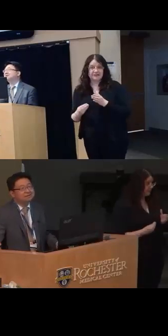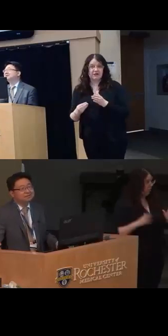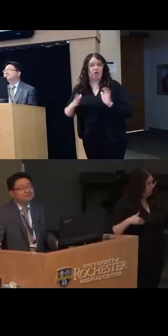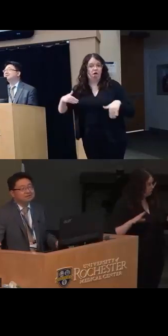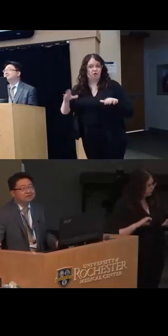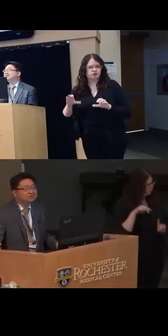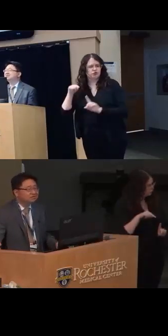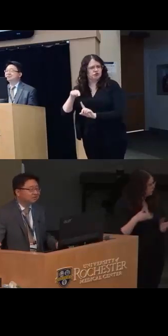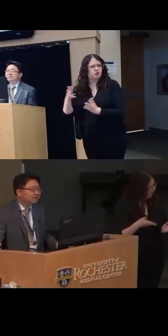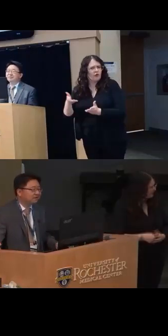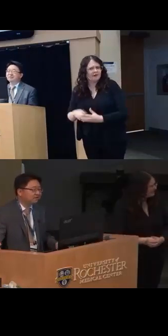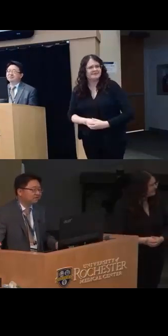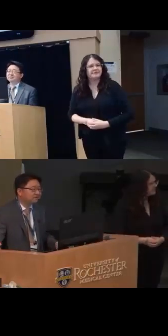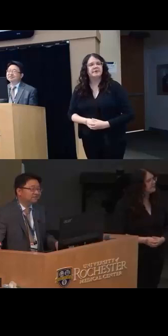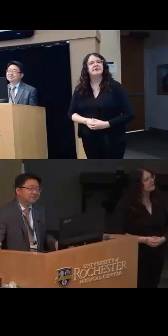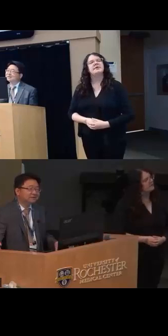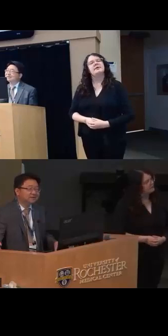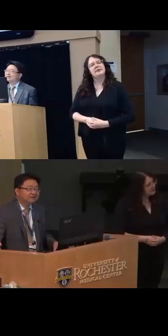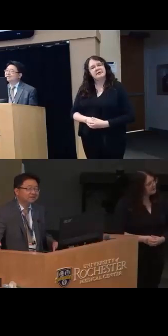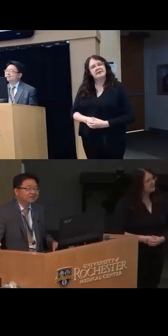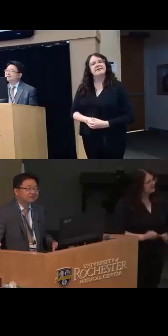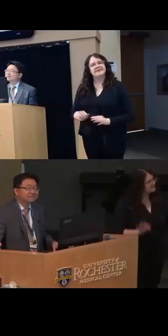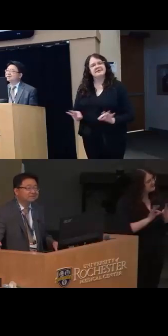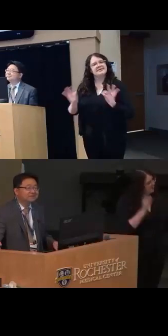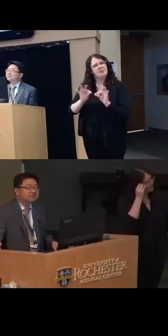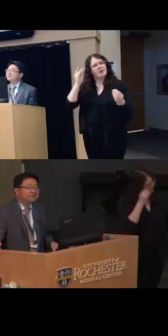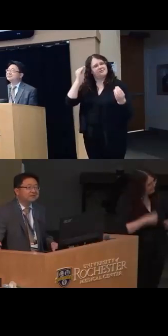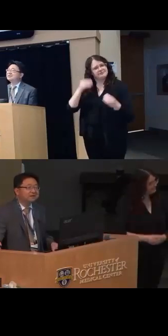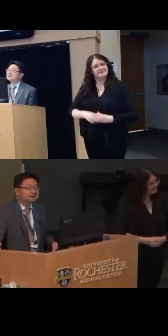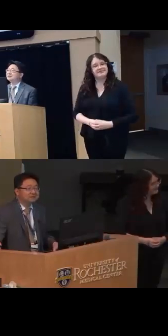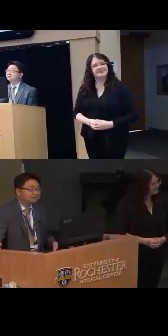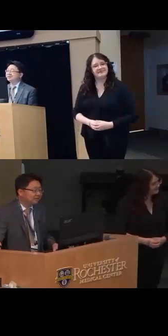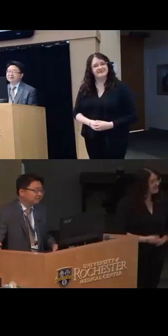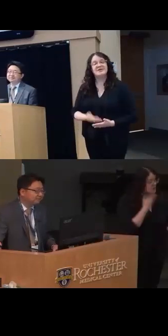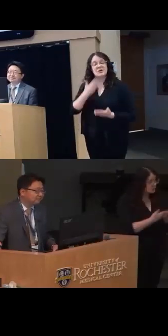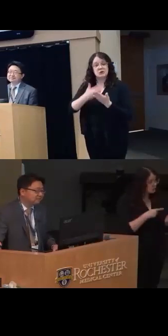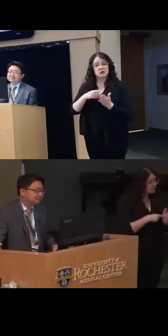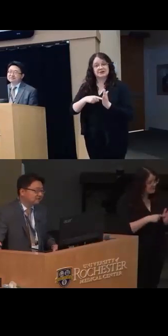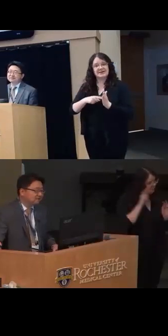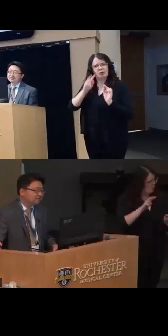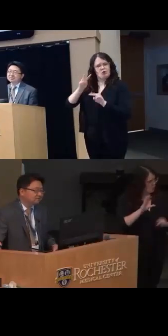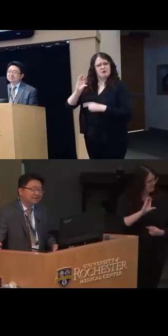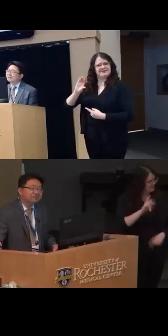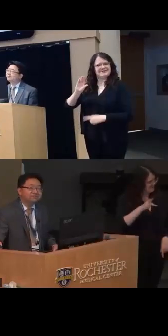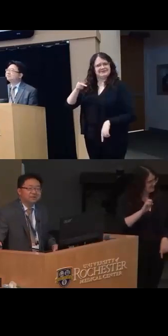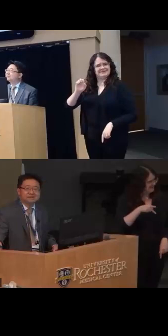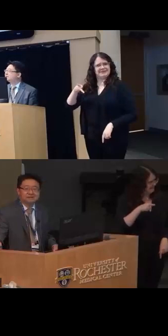something to really chew upon because a good example is just looking at our sip why did